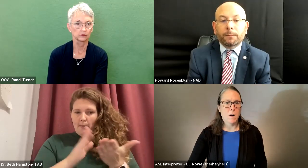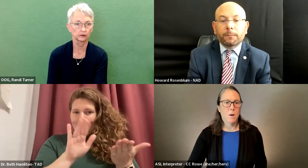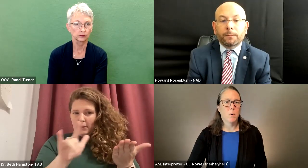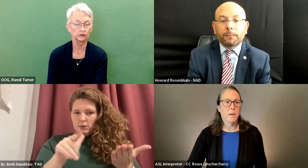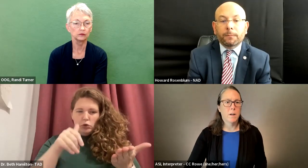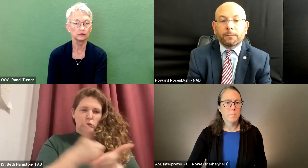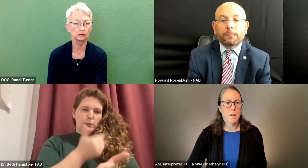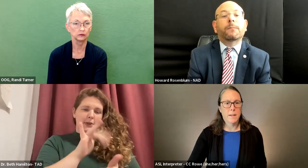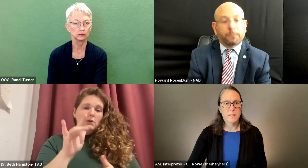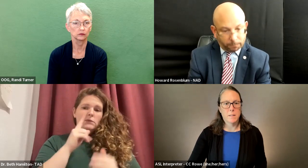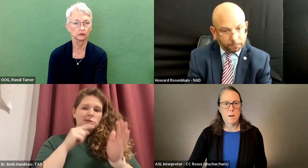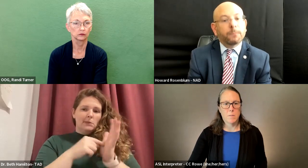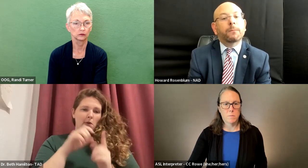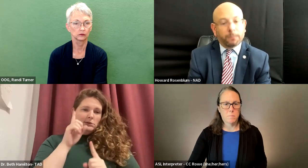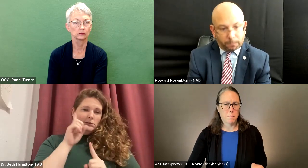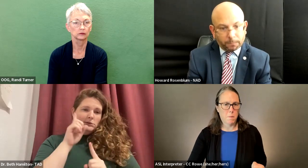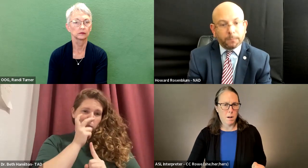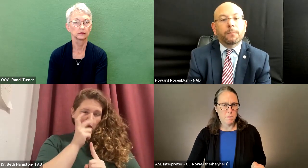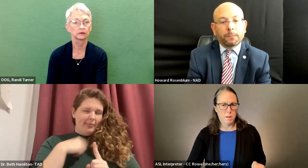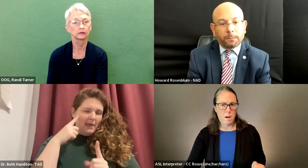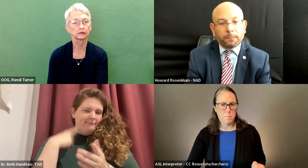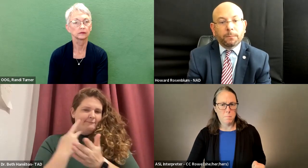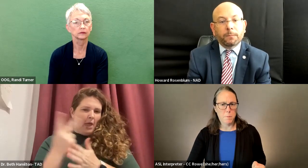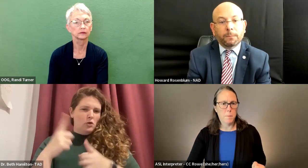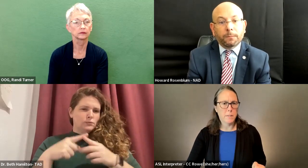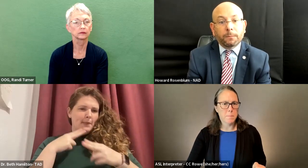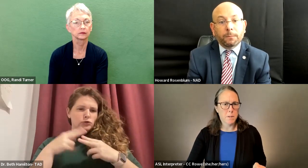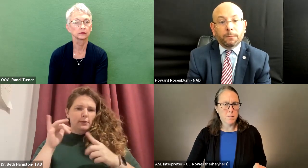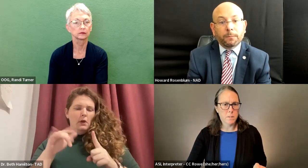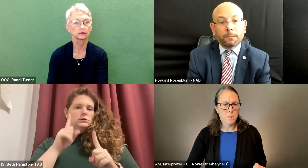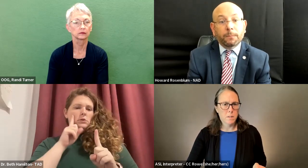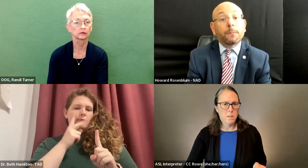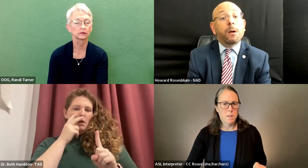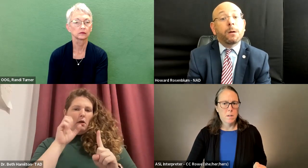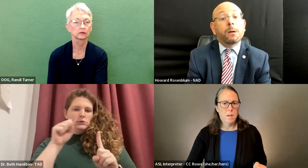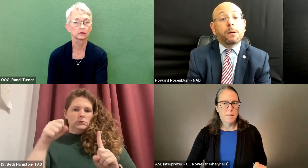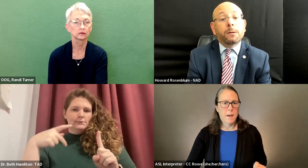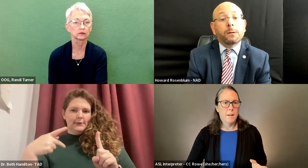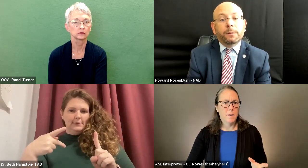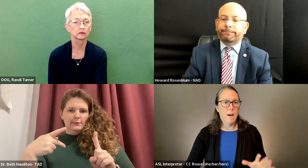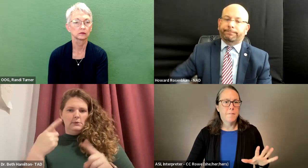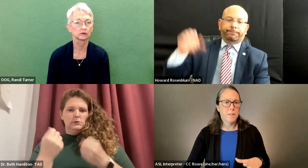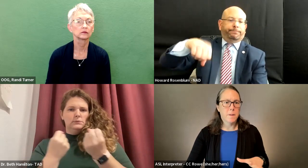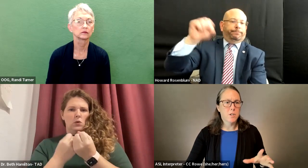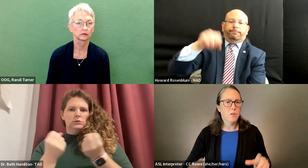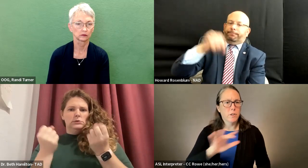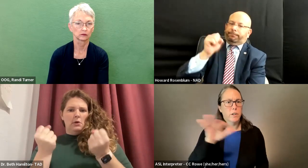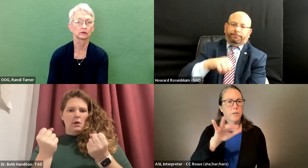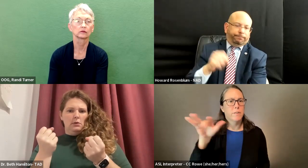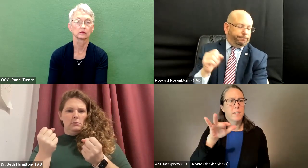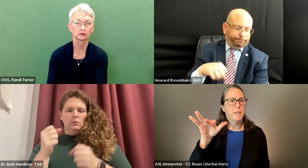specifically. >> Beth Hamilton: Sure. I will talk about what we're working on now, yes. We're